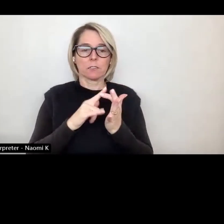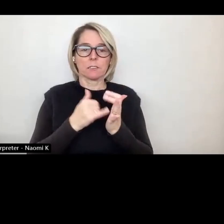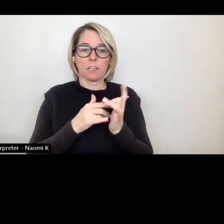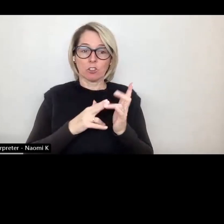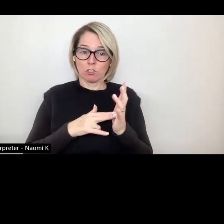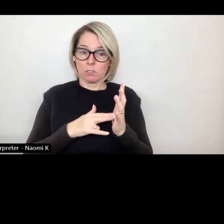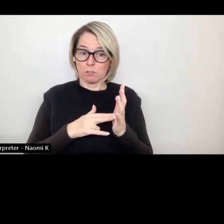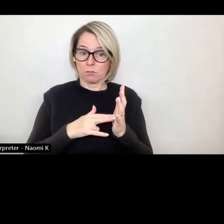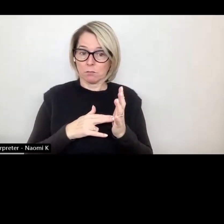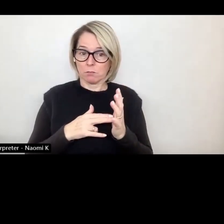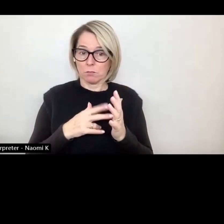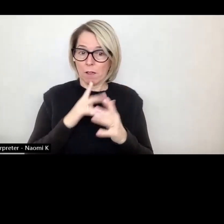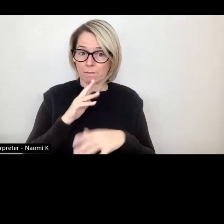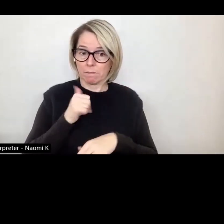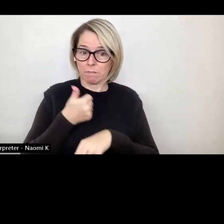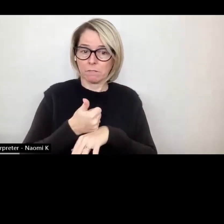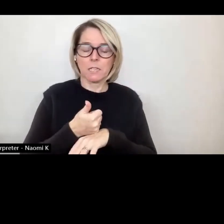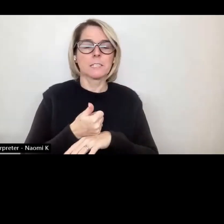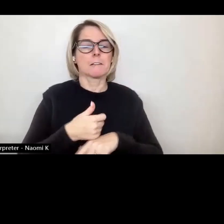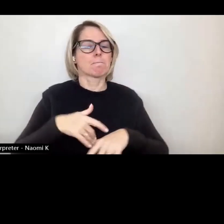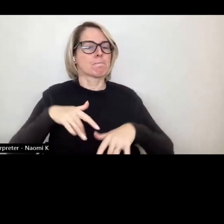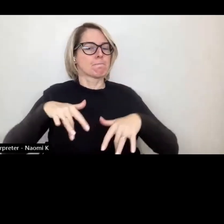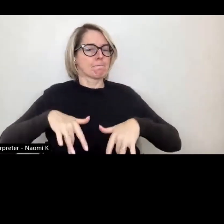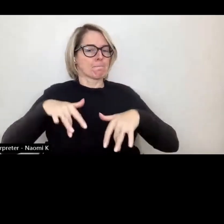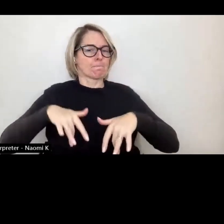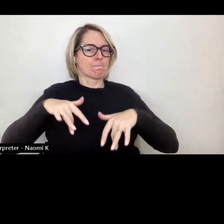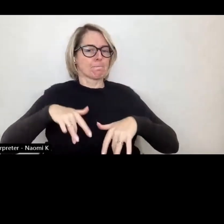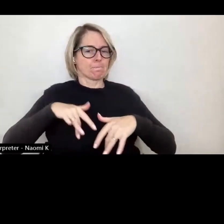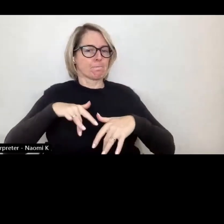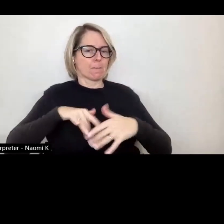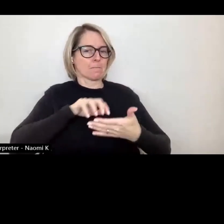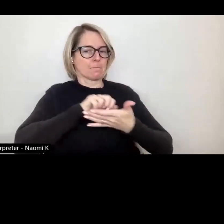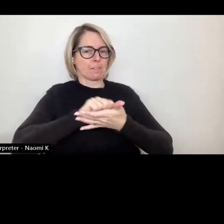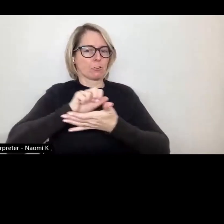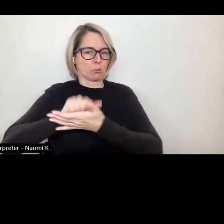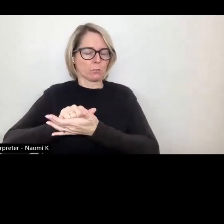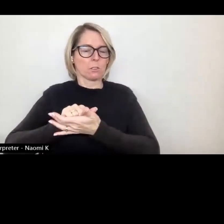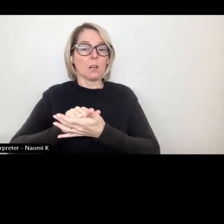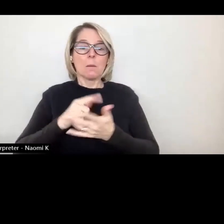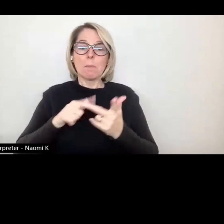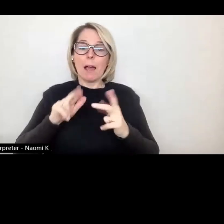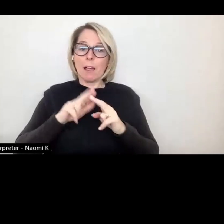If there is demand, we can certainly look to put another session in place.